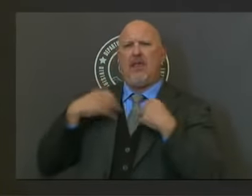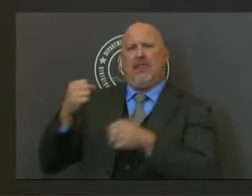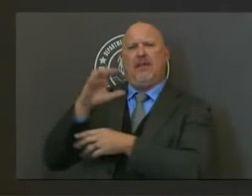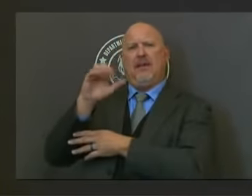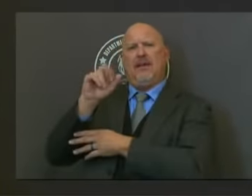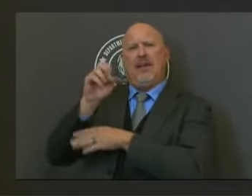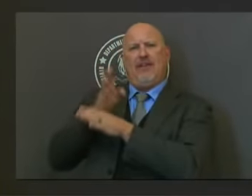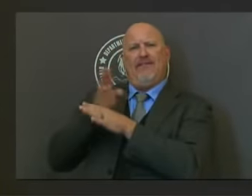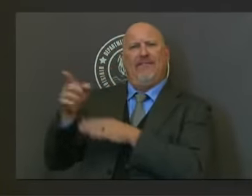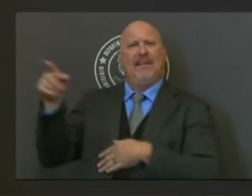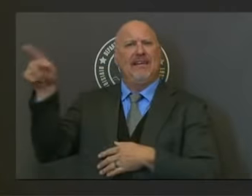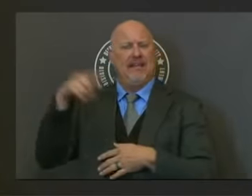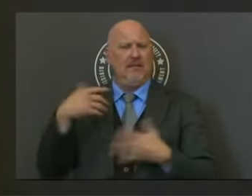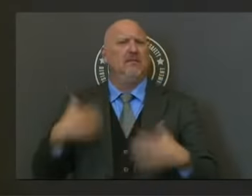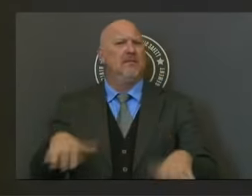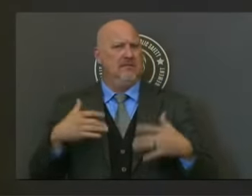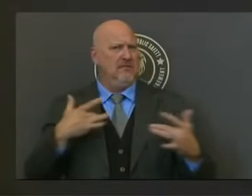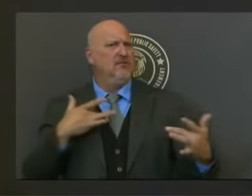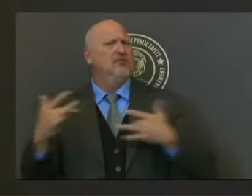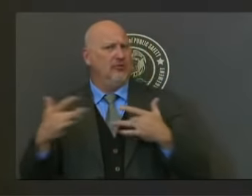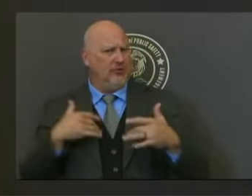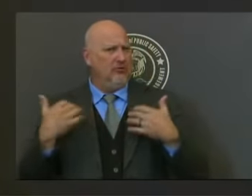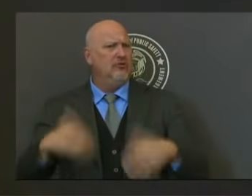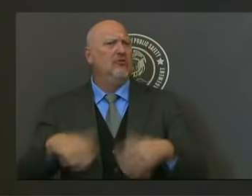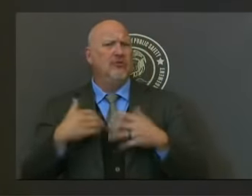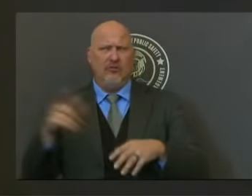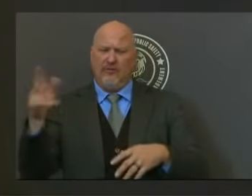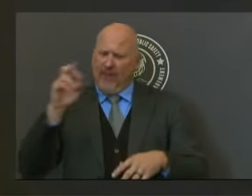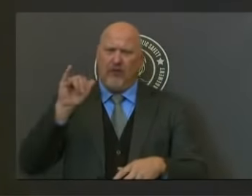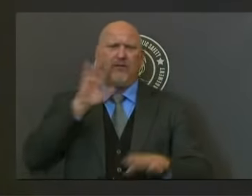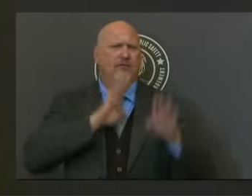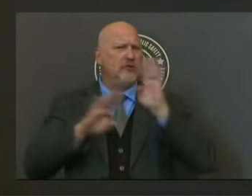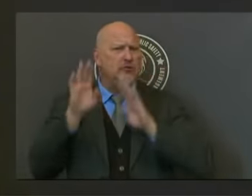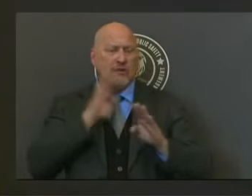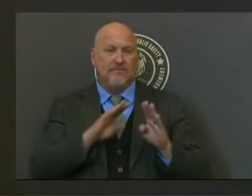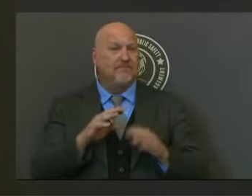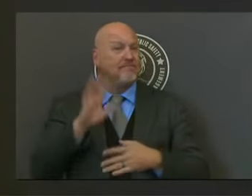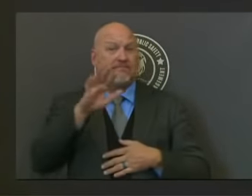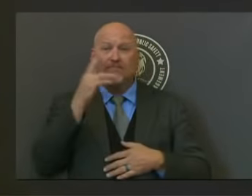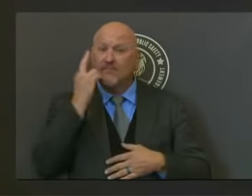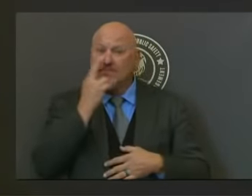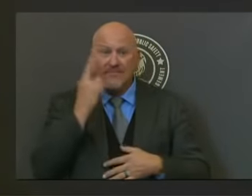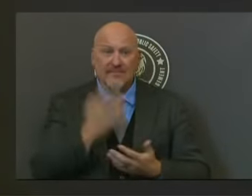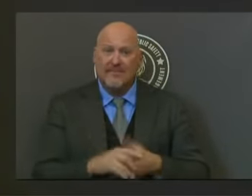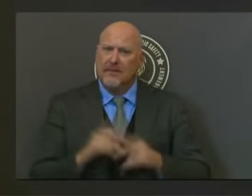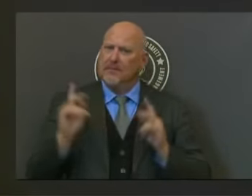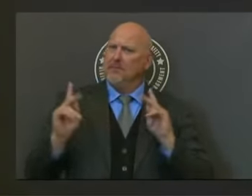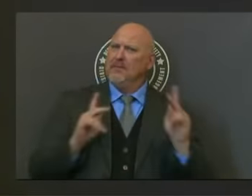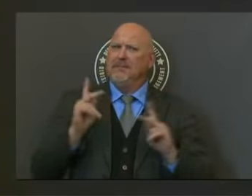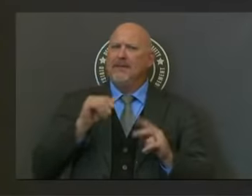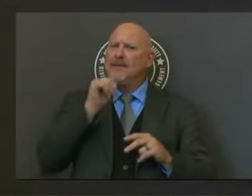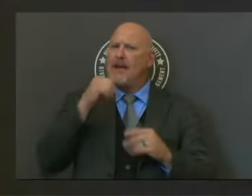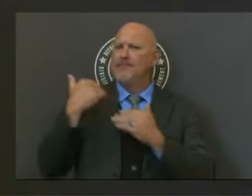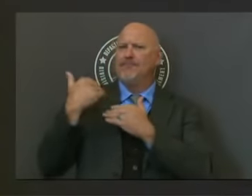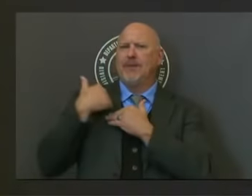everybody is responding in a very positive way as forced